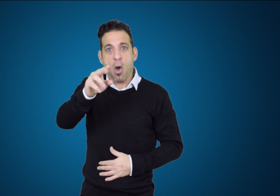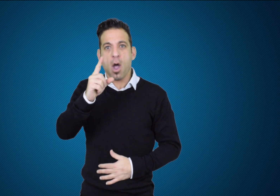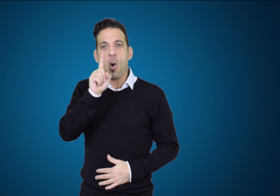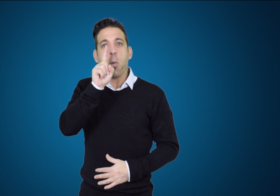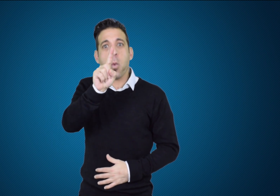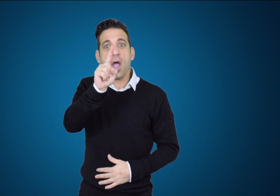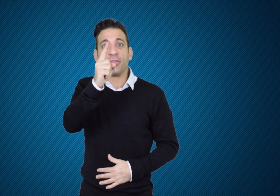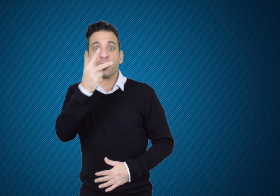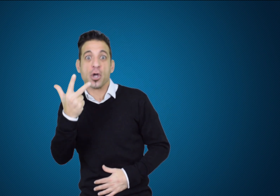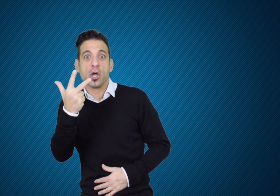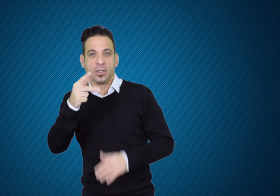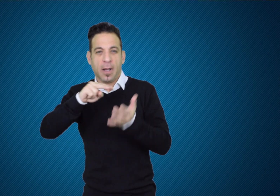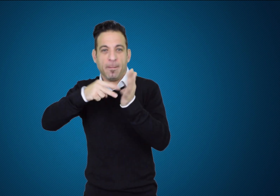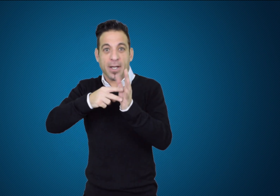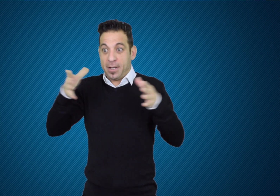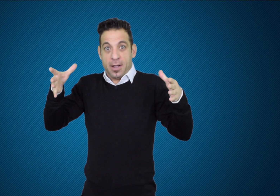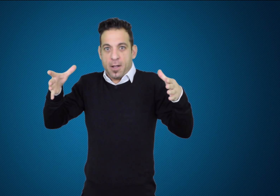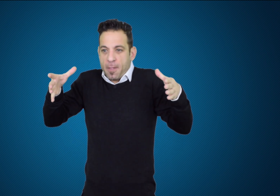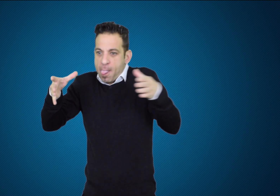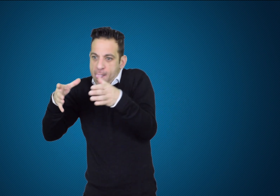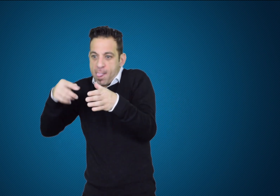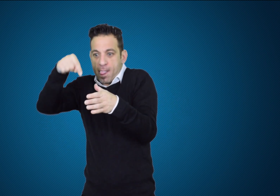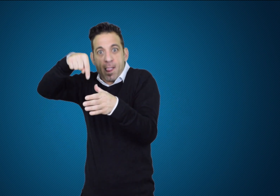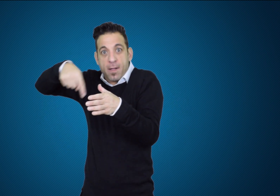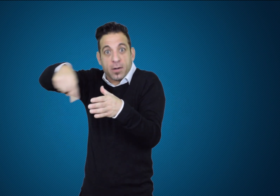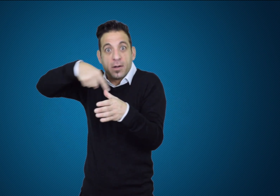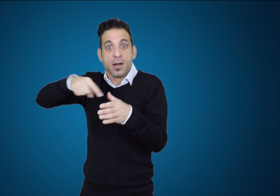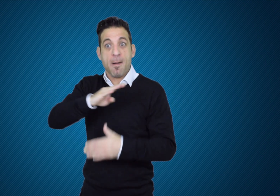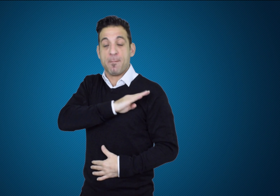of at least one-third of Full members from at least